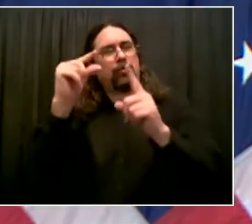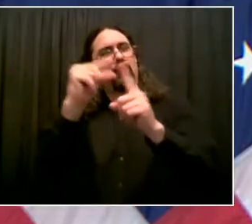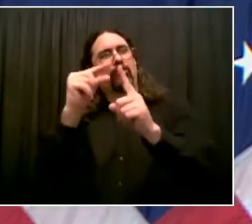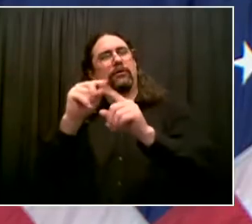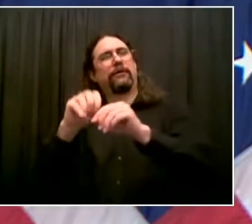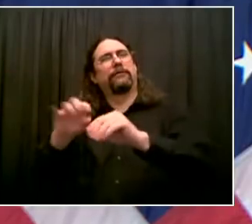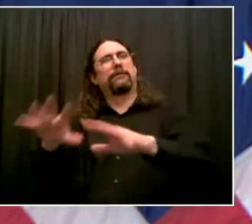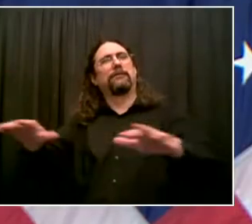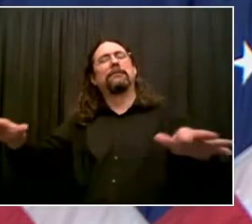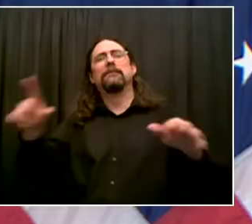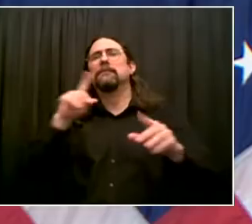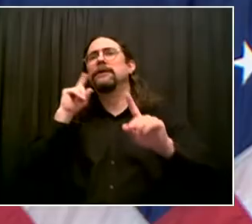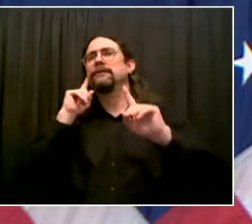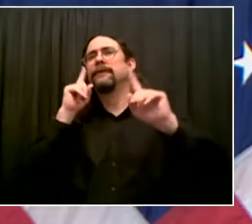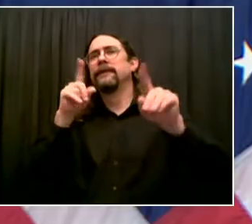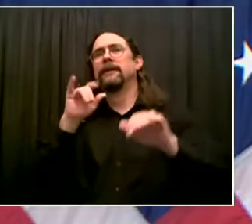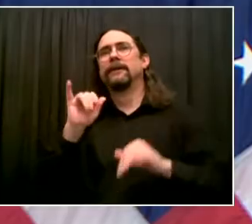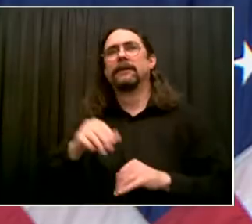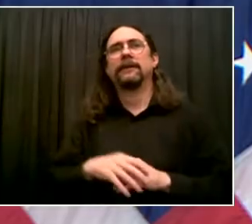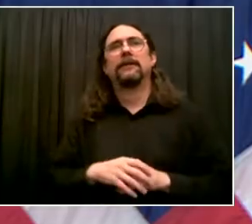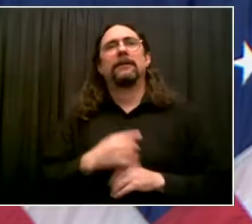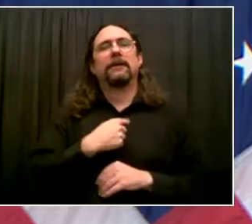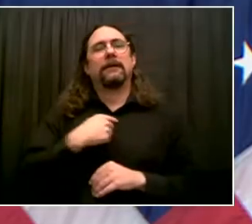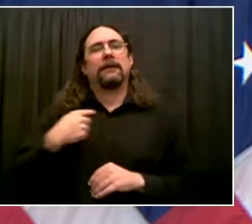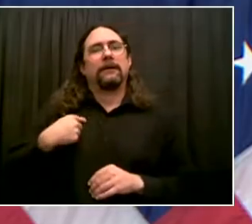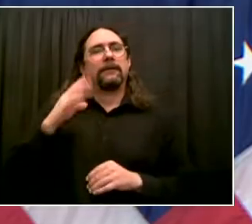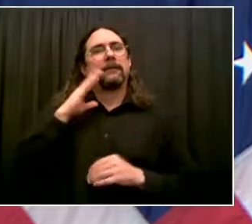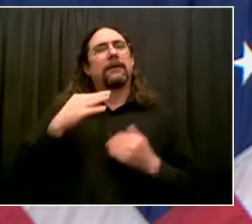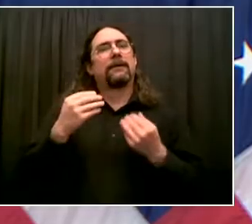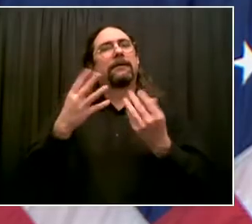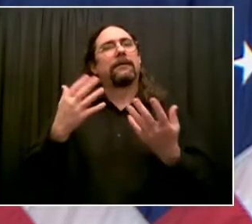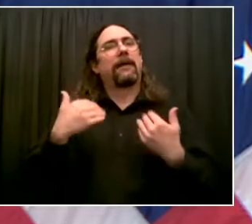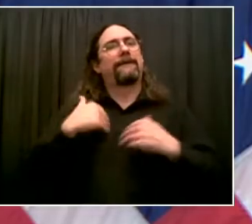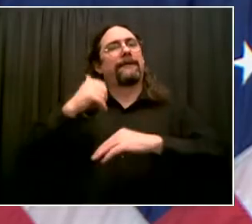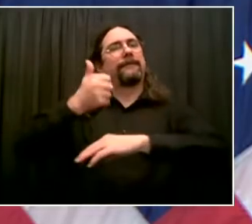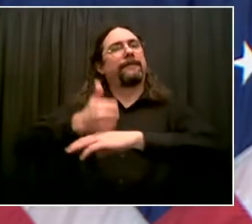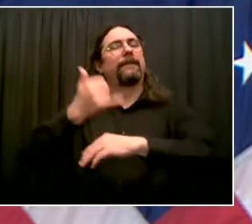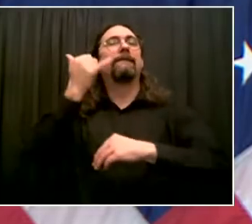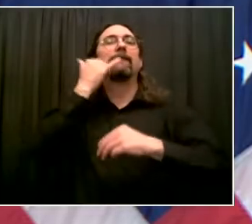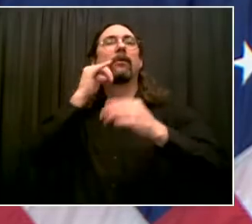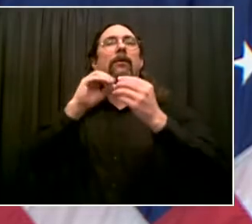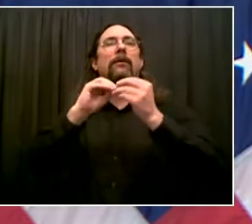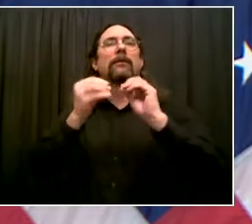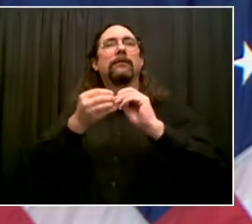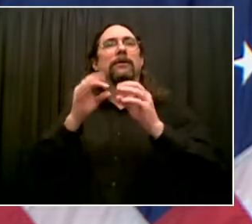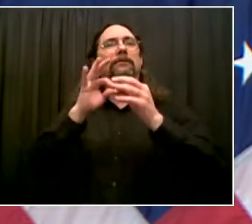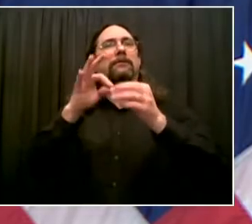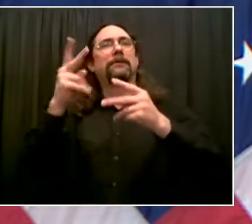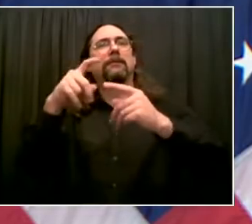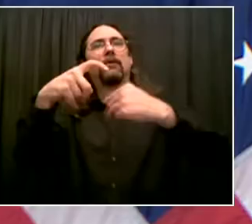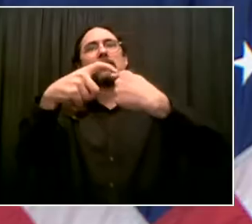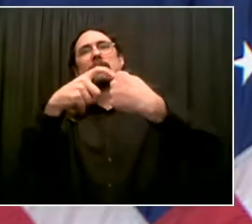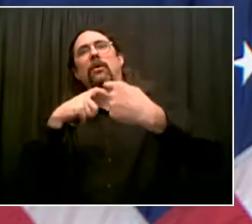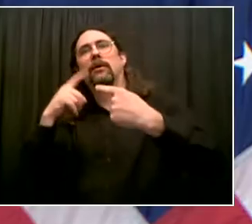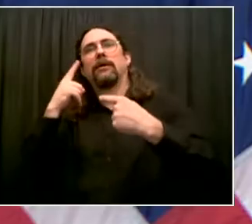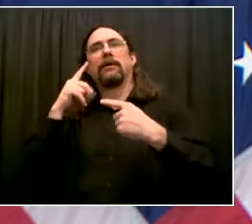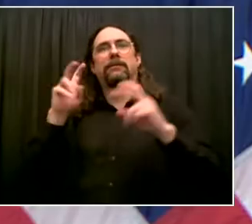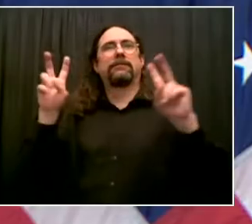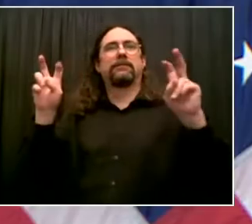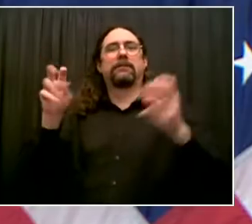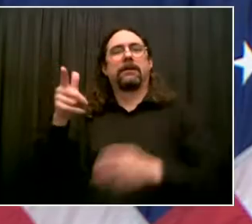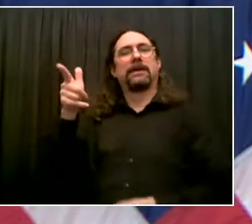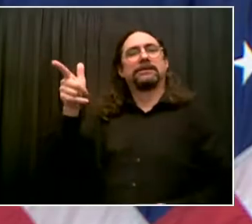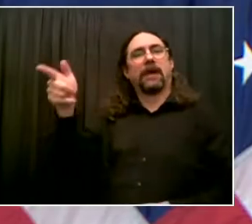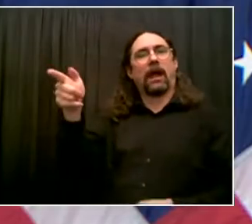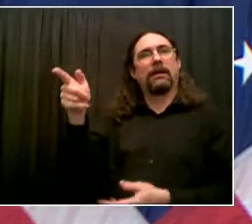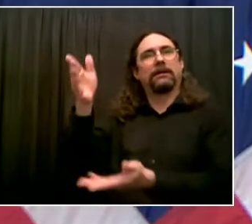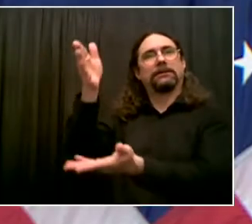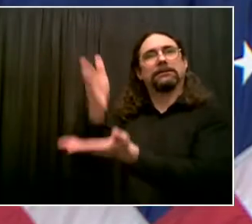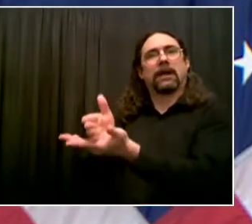THAT WE WANT PEOPLE TOUT ILIZE.